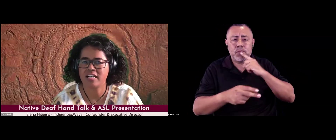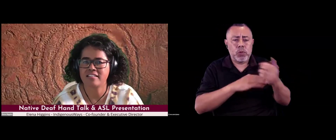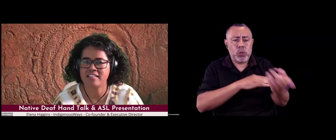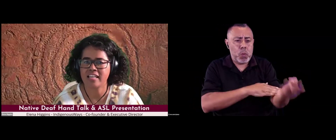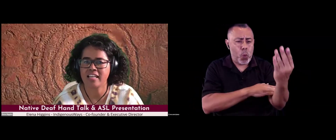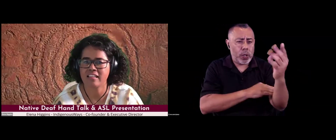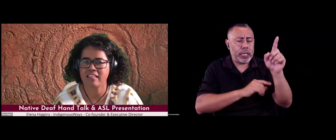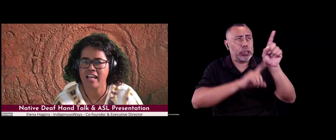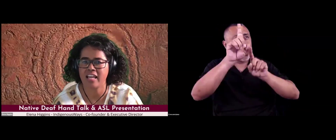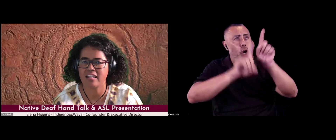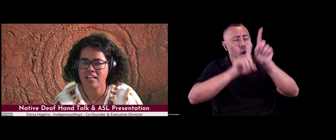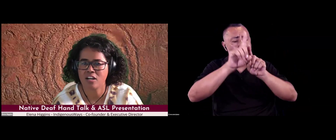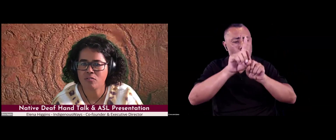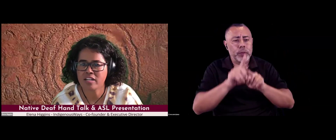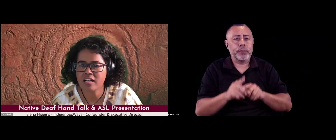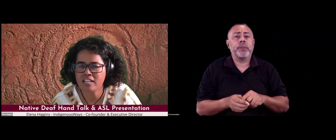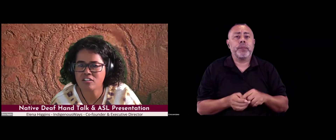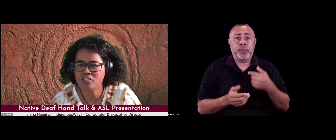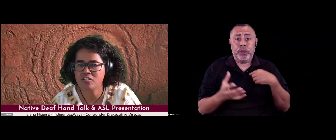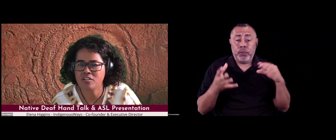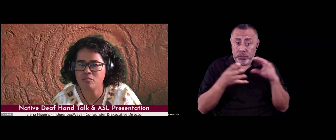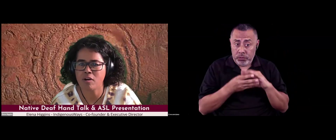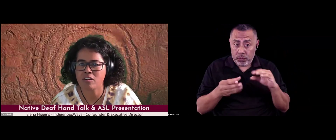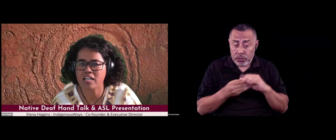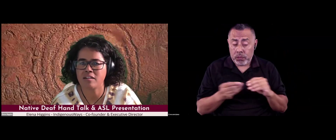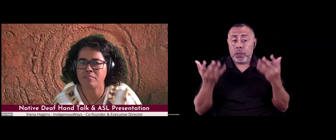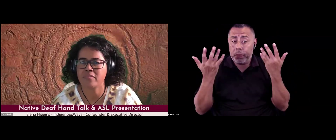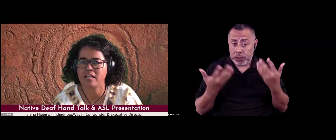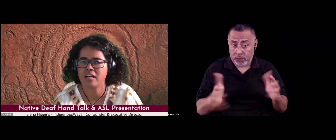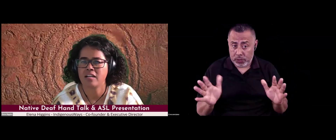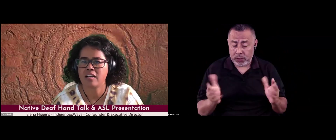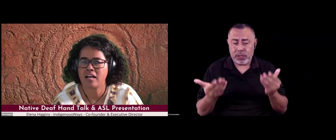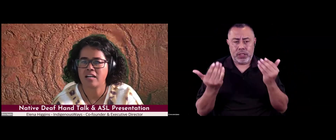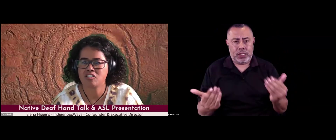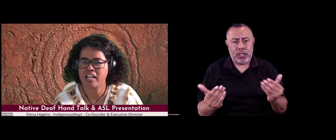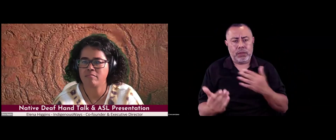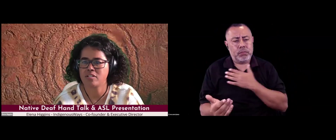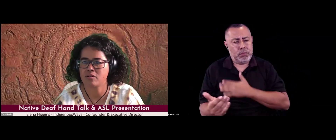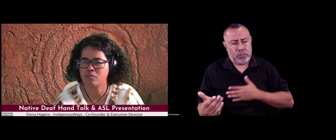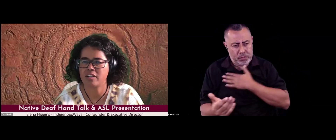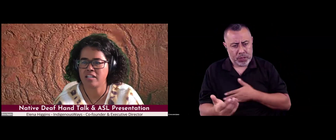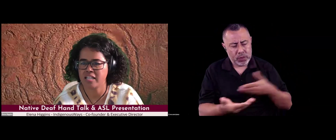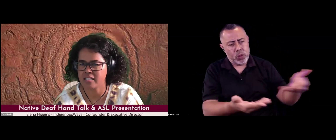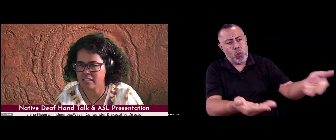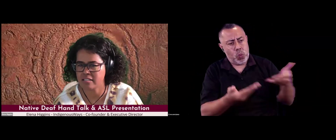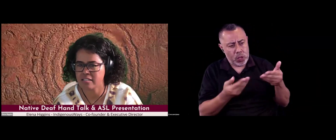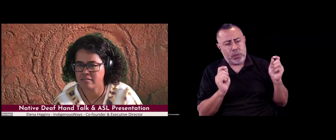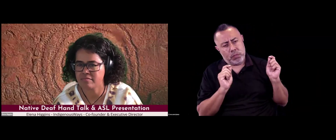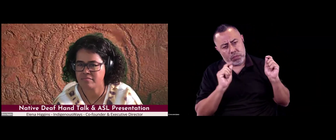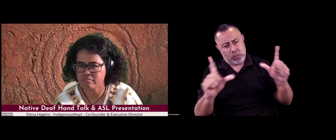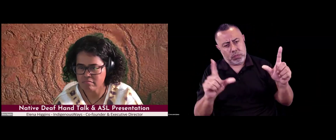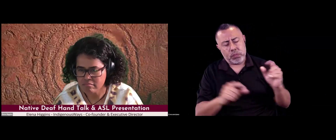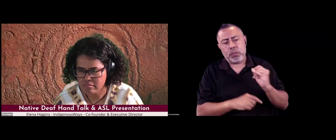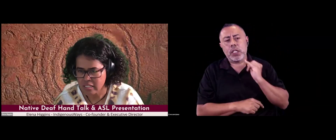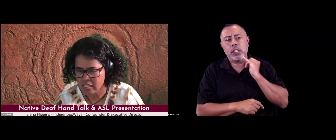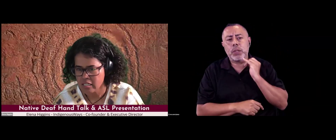So, and saying that. We'd like to welcome. James Woodenlegs.